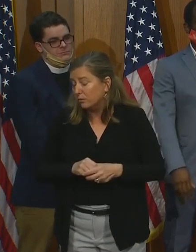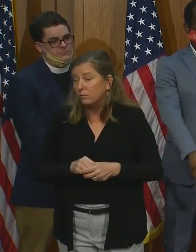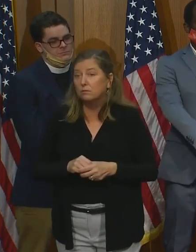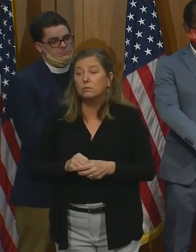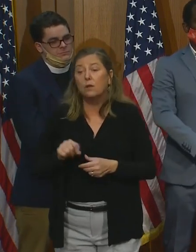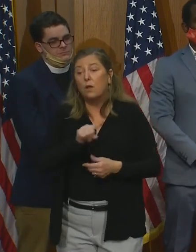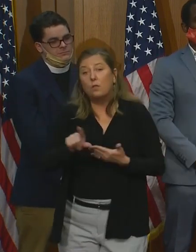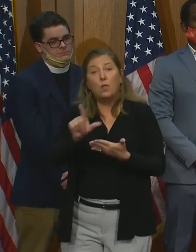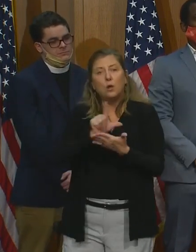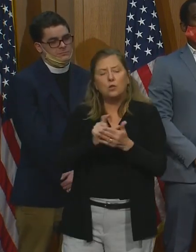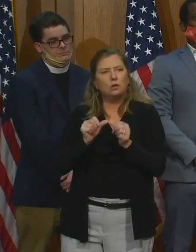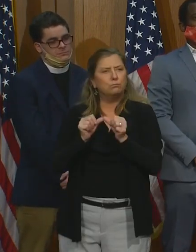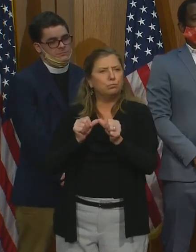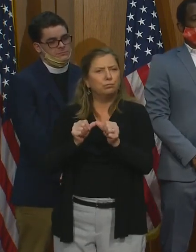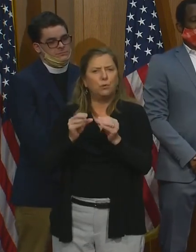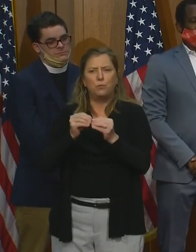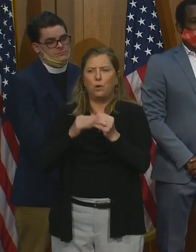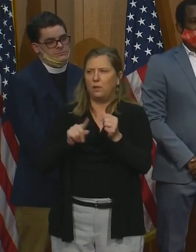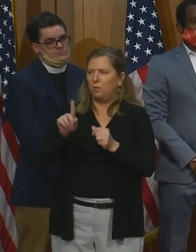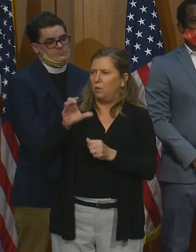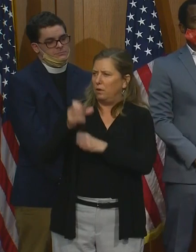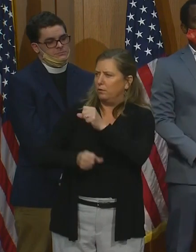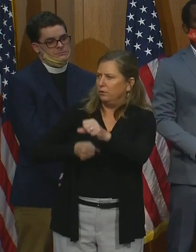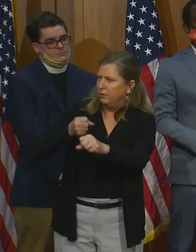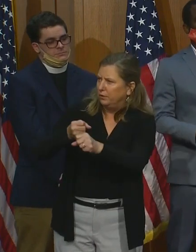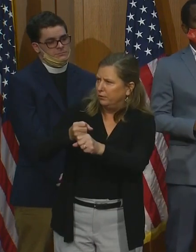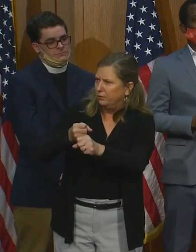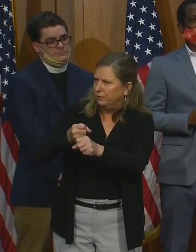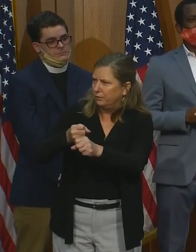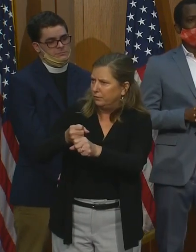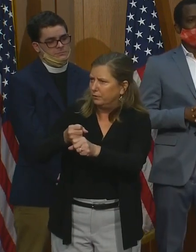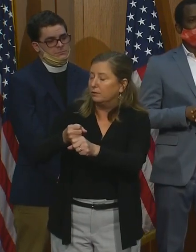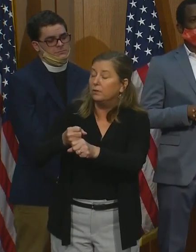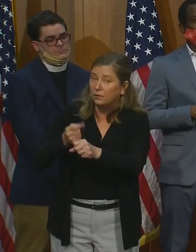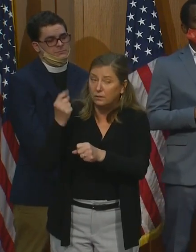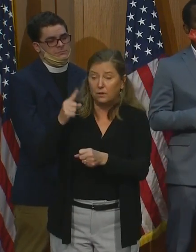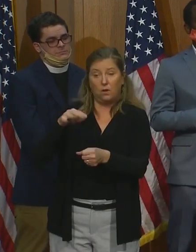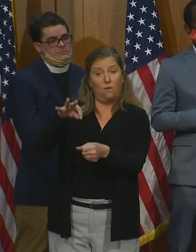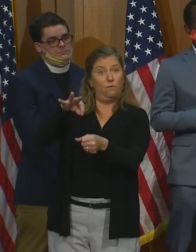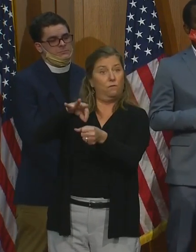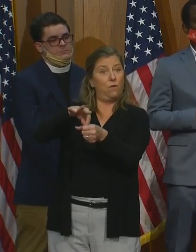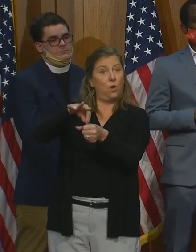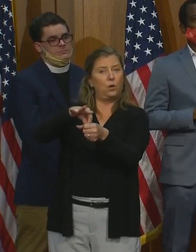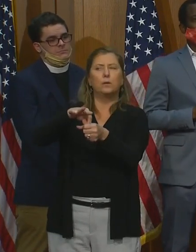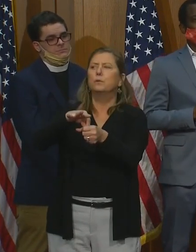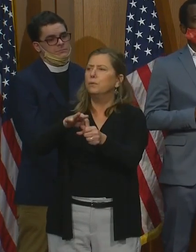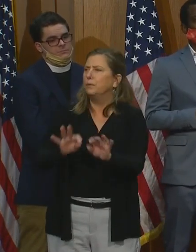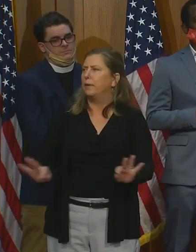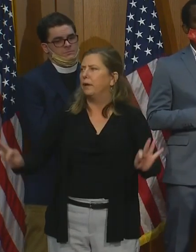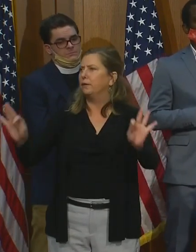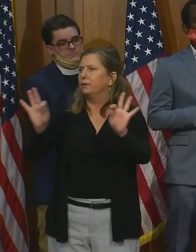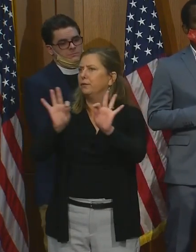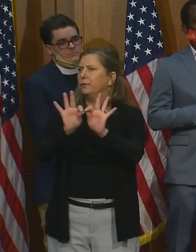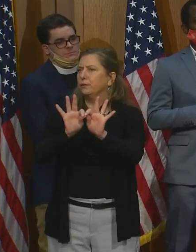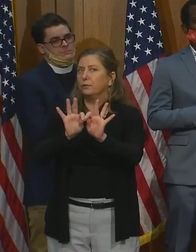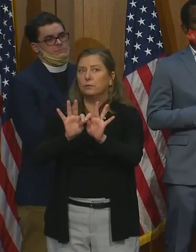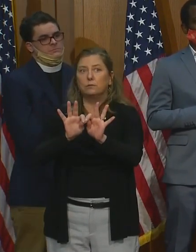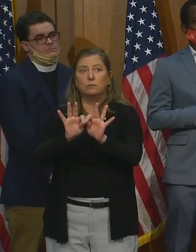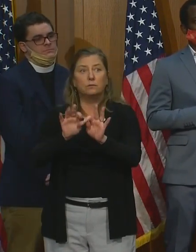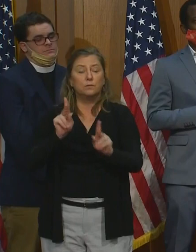ALSO WORK. THOSE LAWS RULED FOR